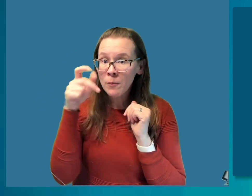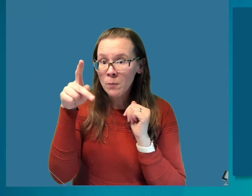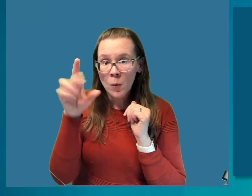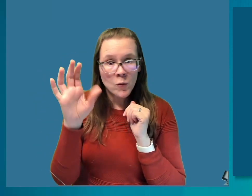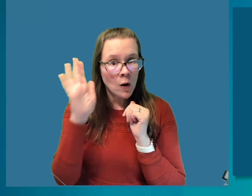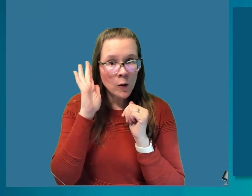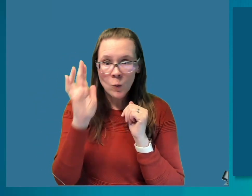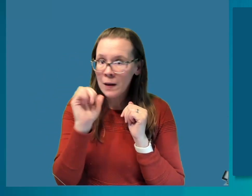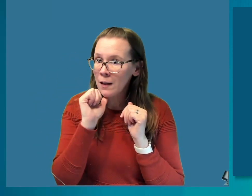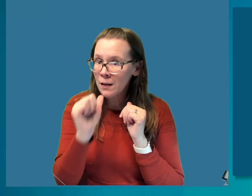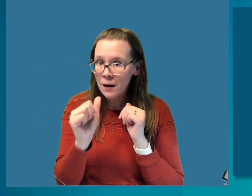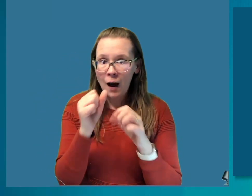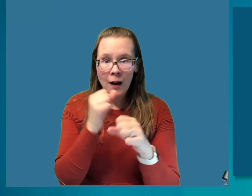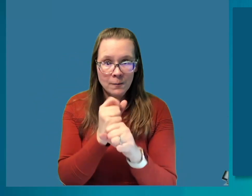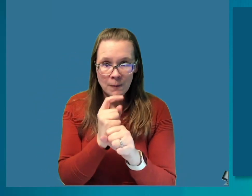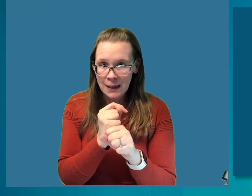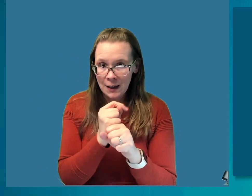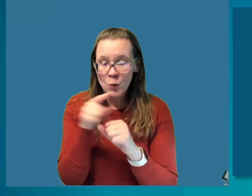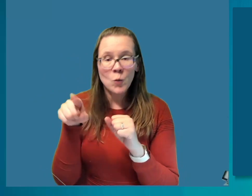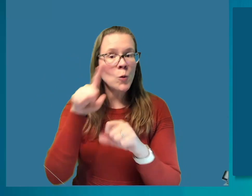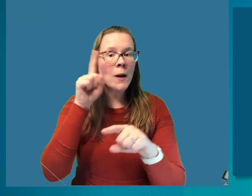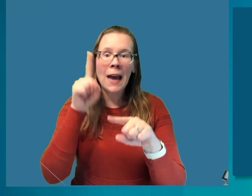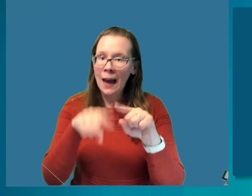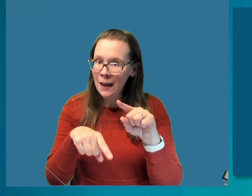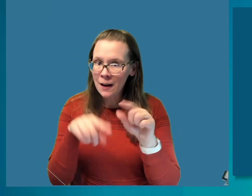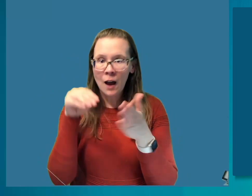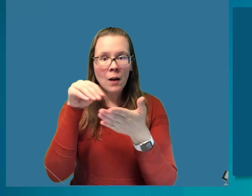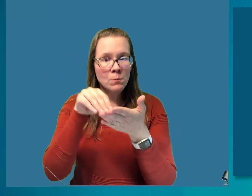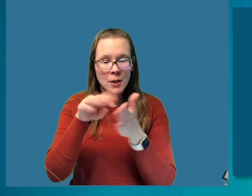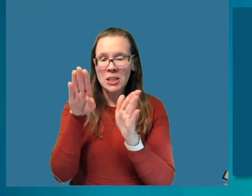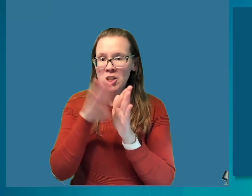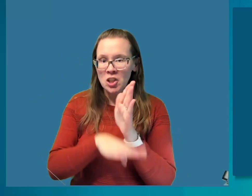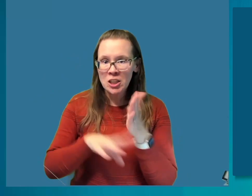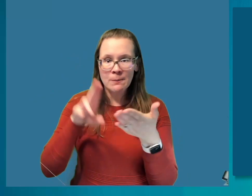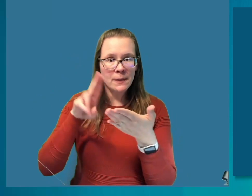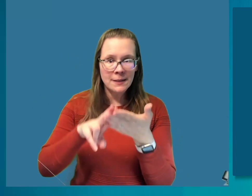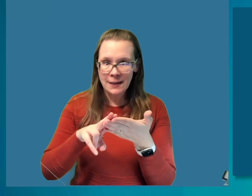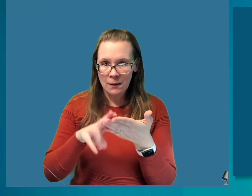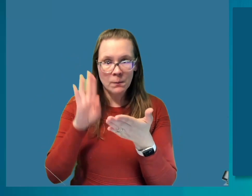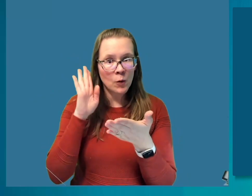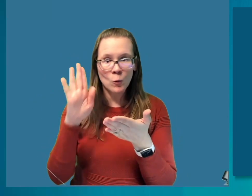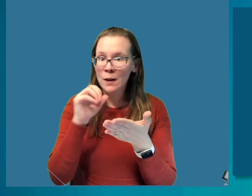thick. So your fabric postcard is not going to meet that thickness requirement. So you